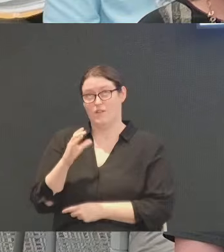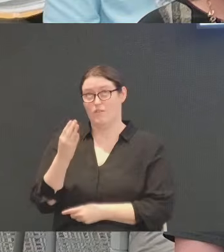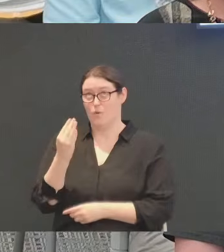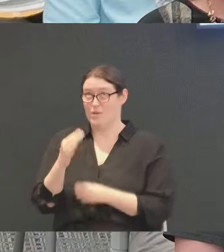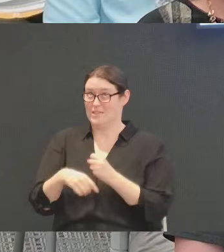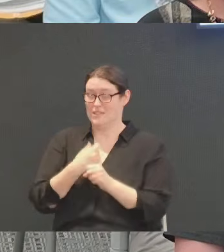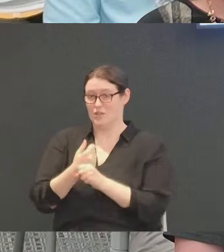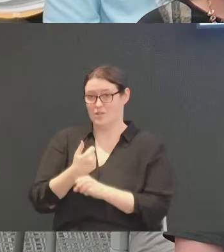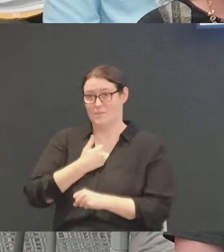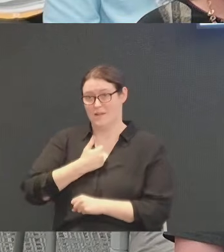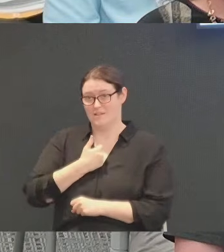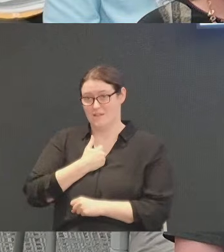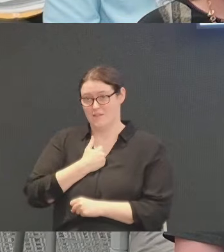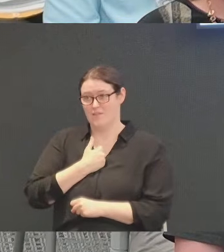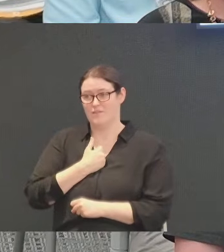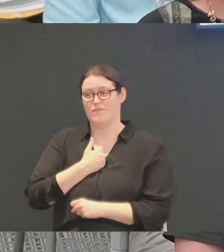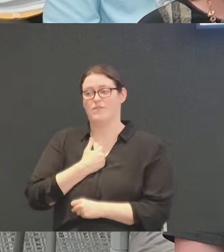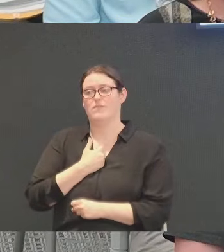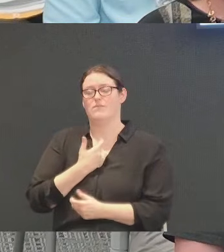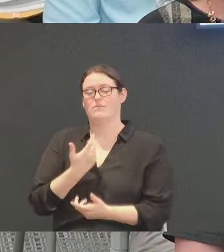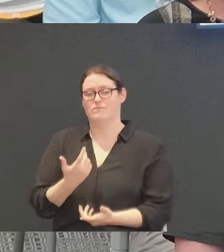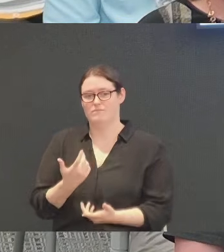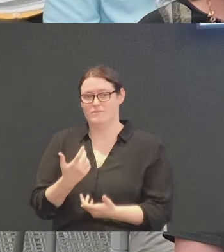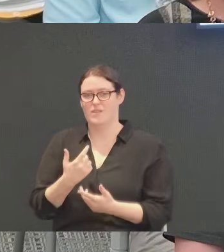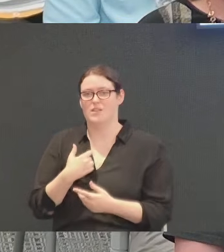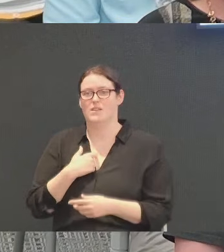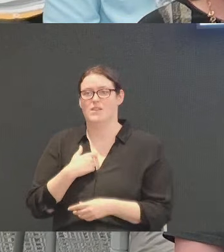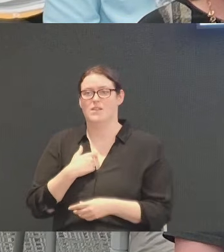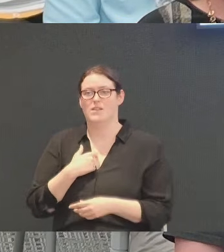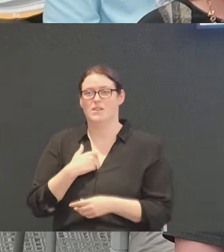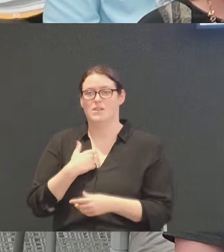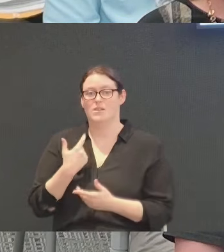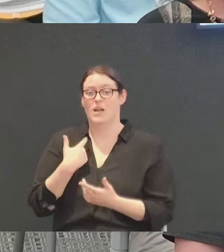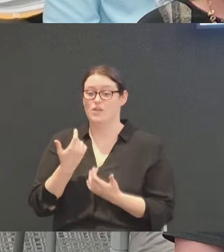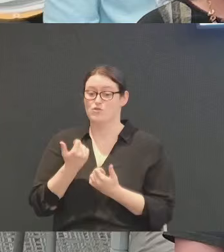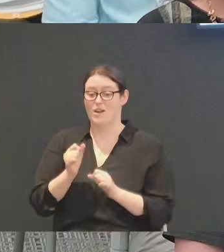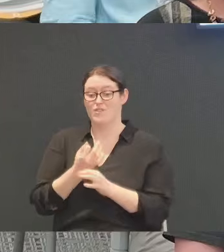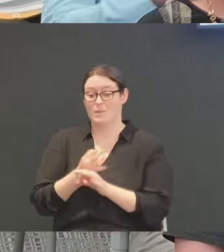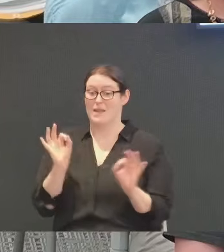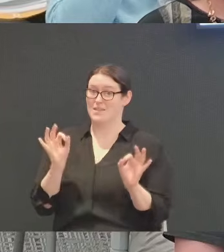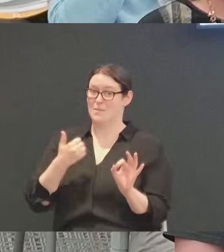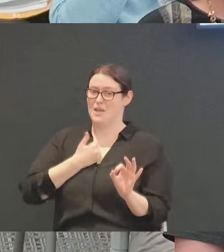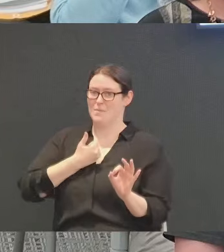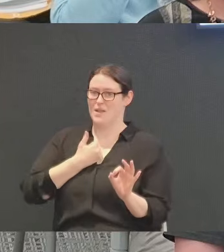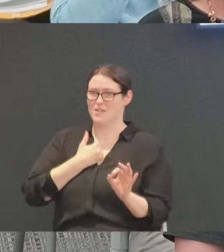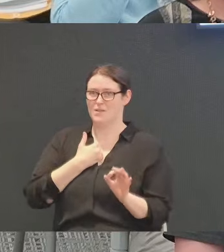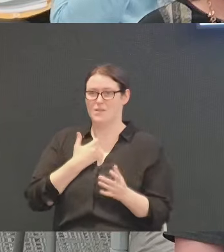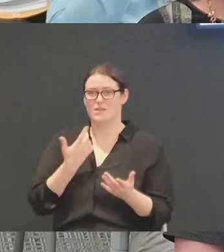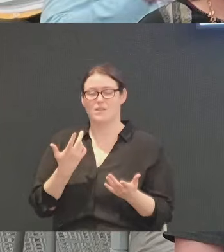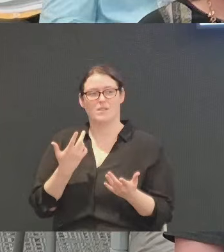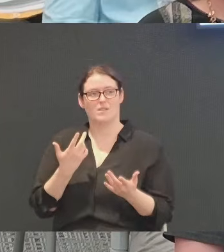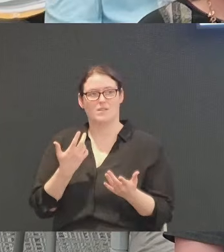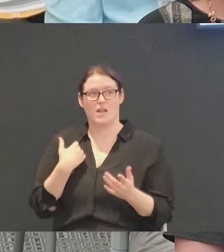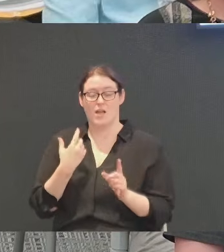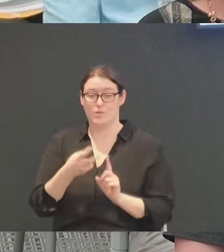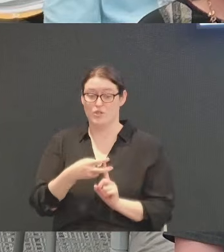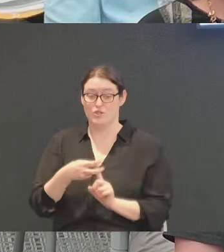I emancipated myself. I decided to emancipate myself because I was human trafficked at 15 years